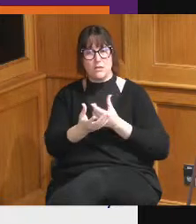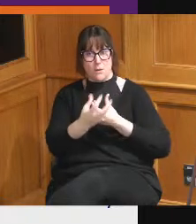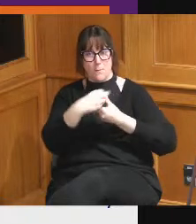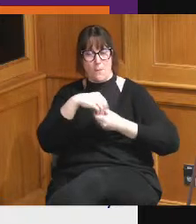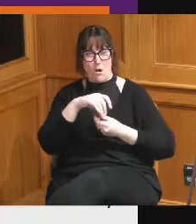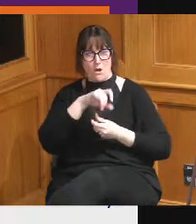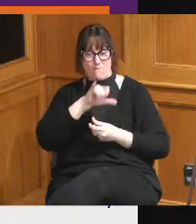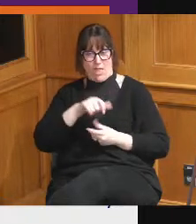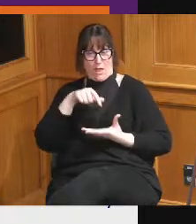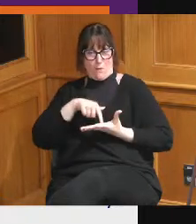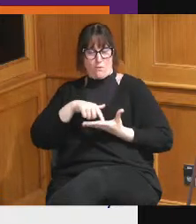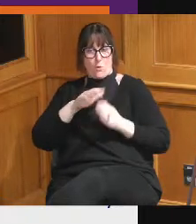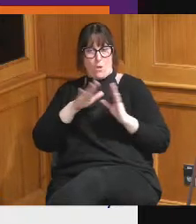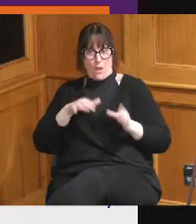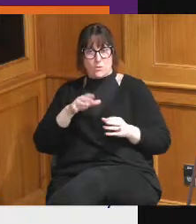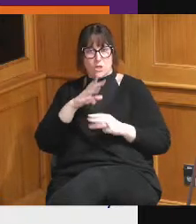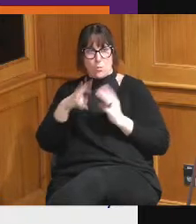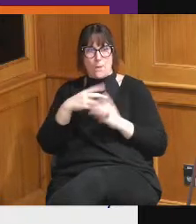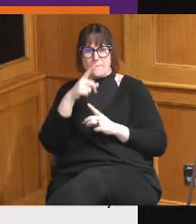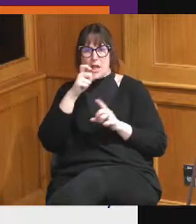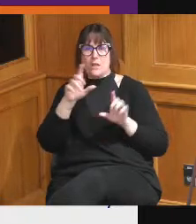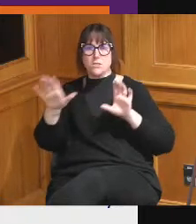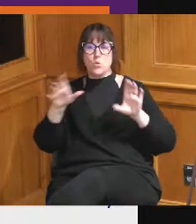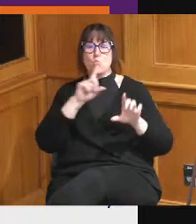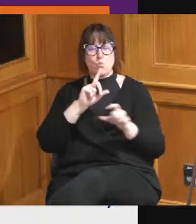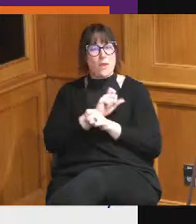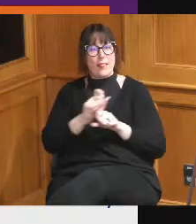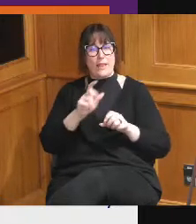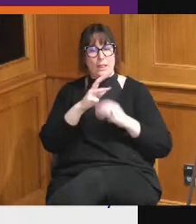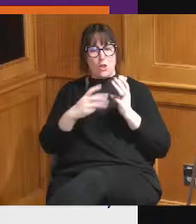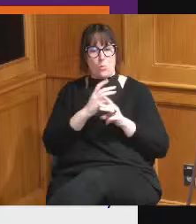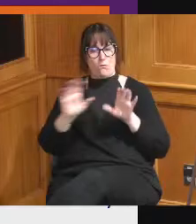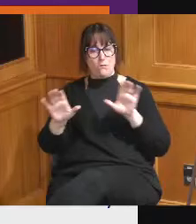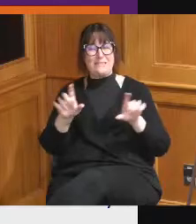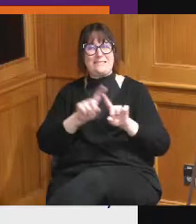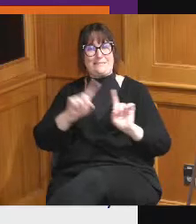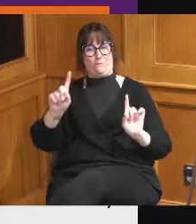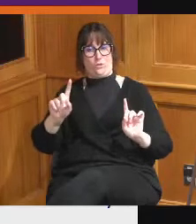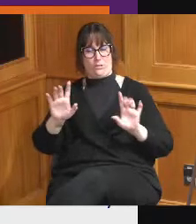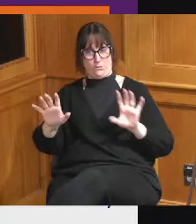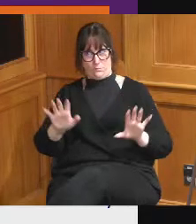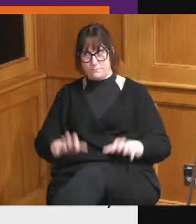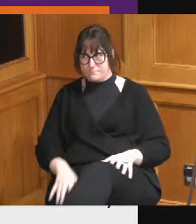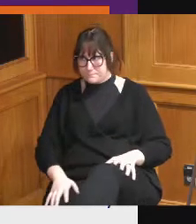world because they really are different worlds and we've talked about the heightened risk at